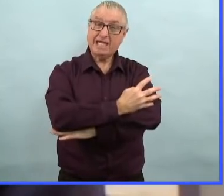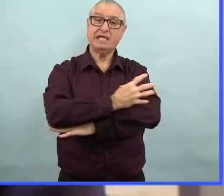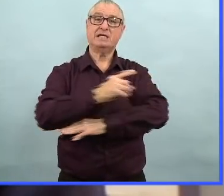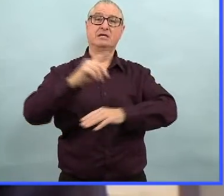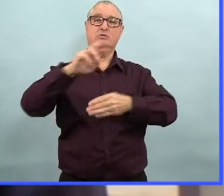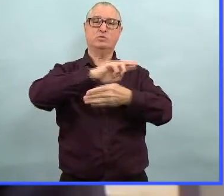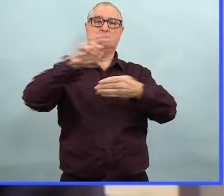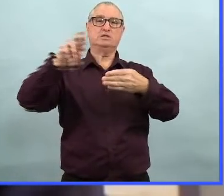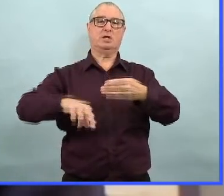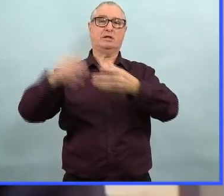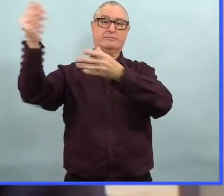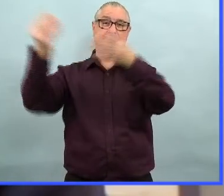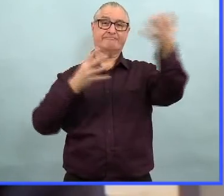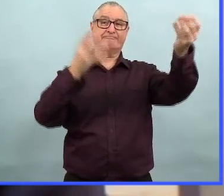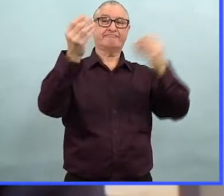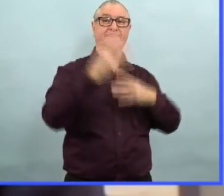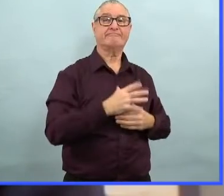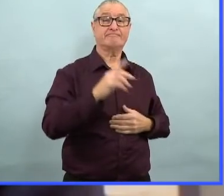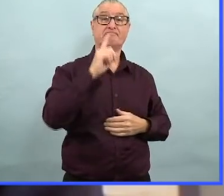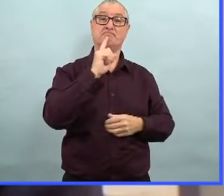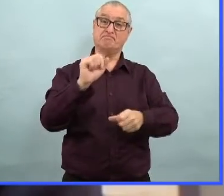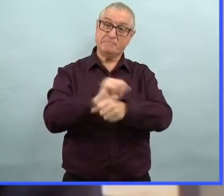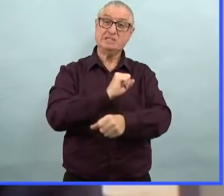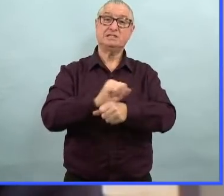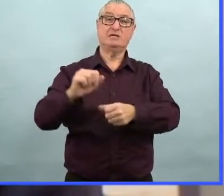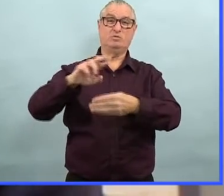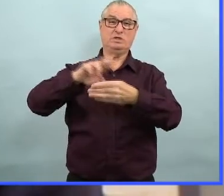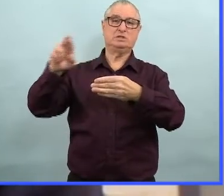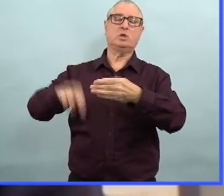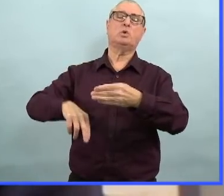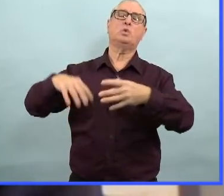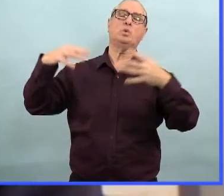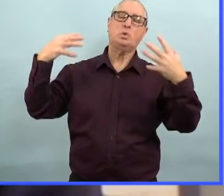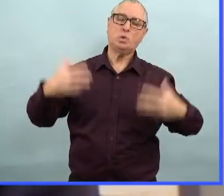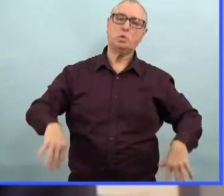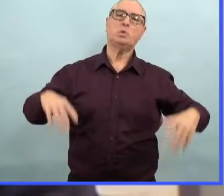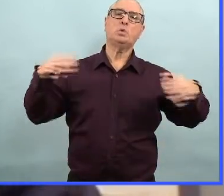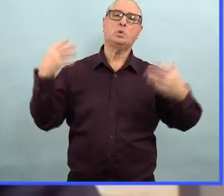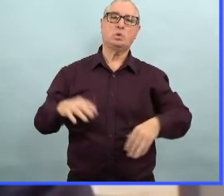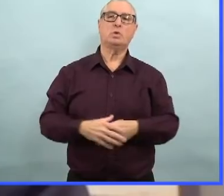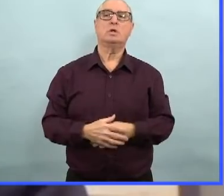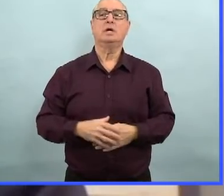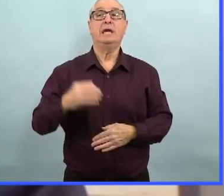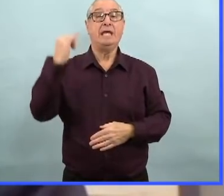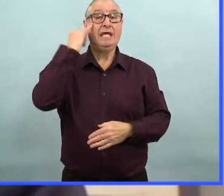taking four or five days to get a result back you should be isolating that entire time no one